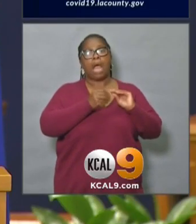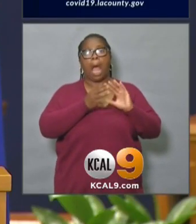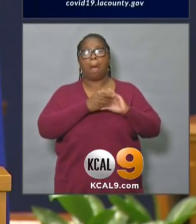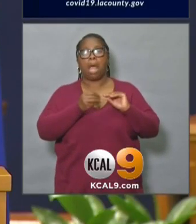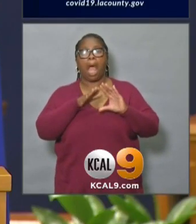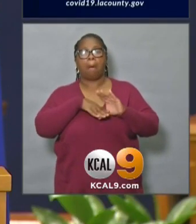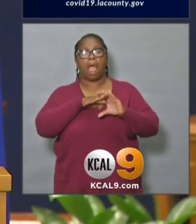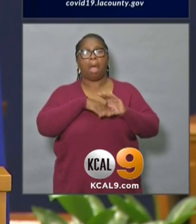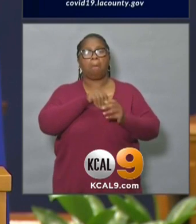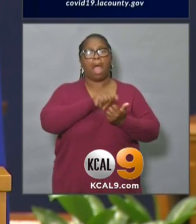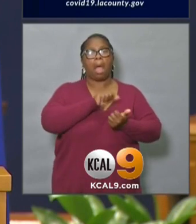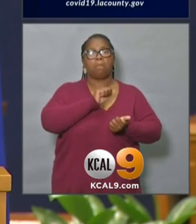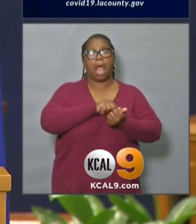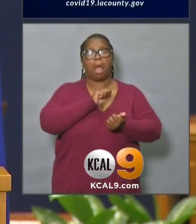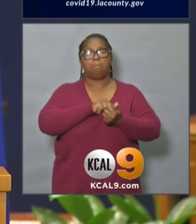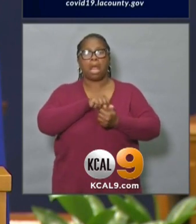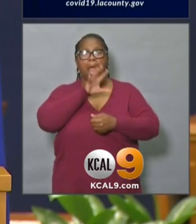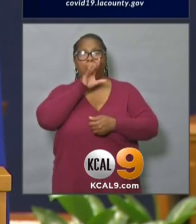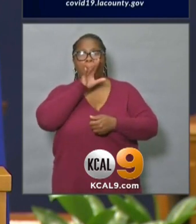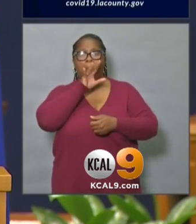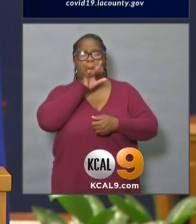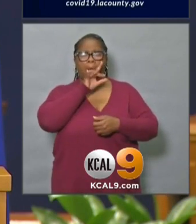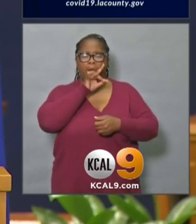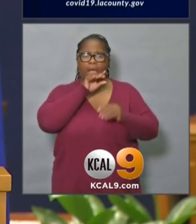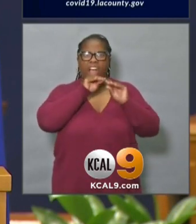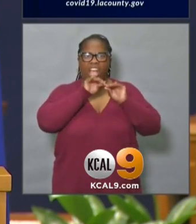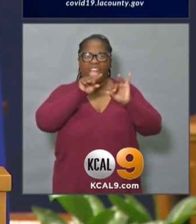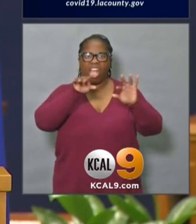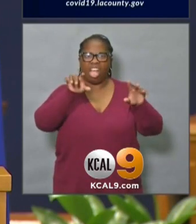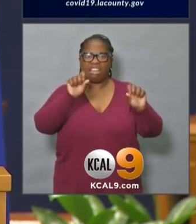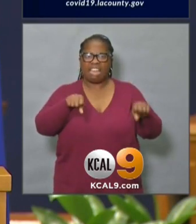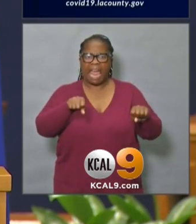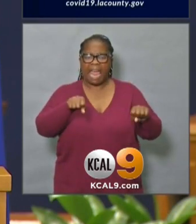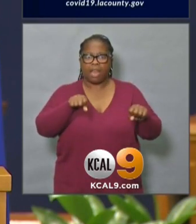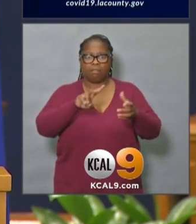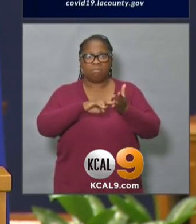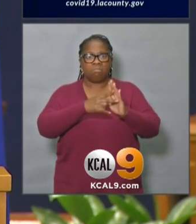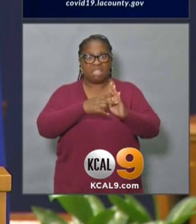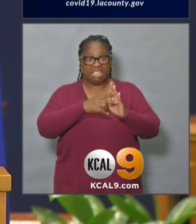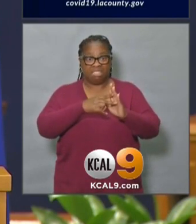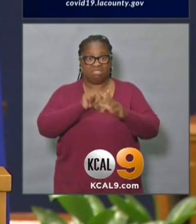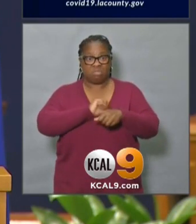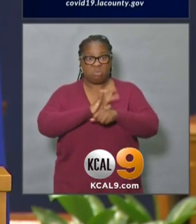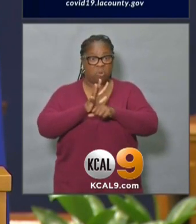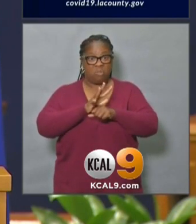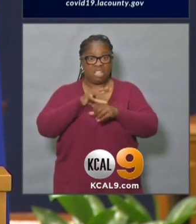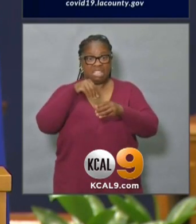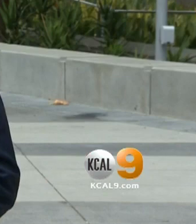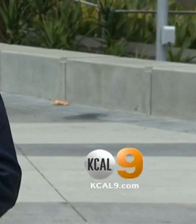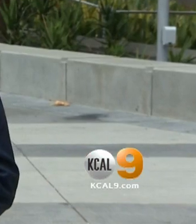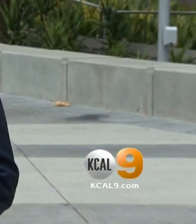ARE MORE LIKE 750. MASKS AND MEASURES WON'T HELP. SEE THAT THIS IS ABSOLUTELY NOT TRUE BE DEFINED SIMPLE CLOTH FACE COVERINGS THAT COVER YOUR